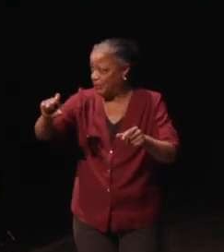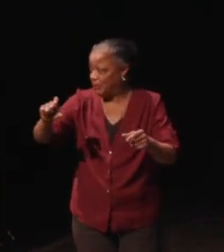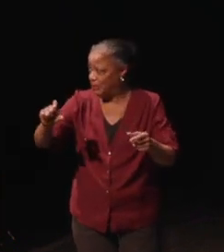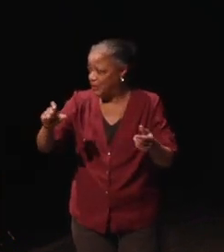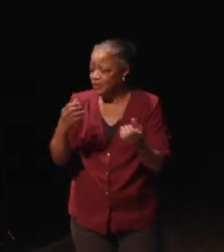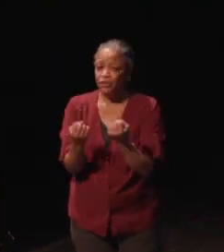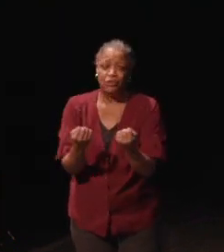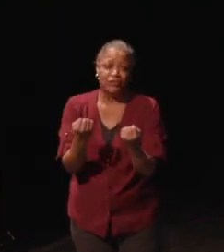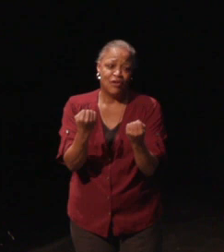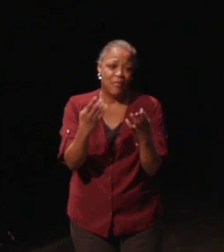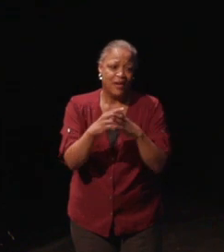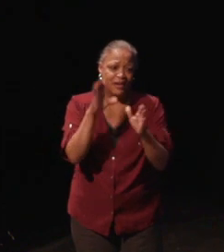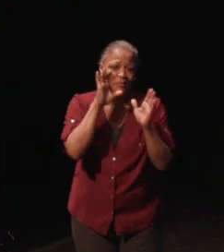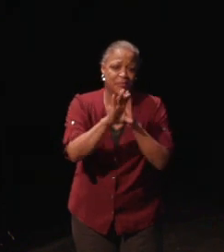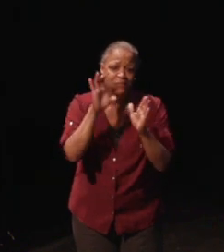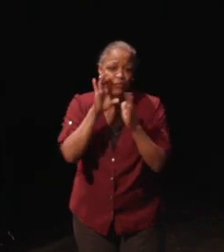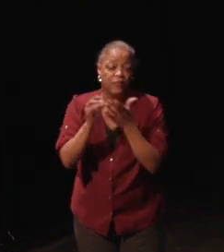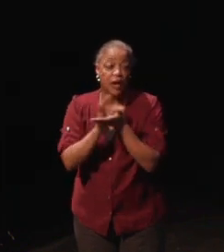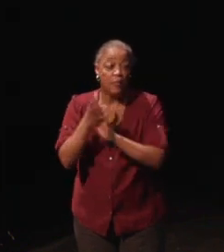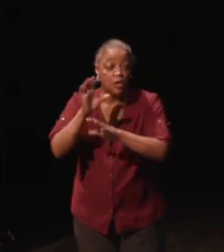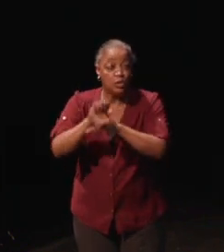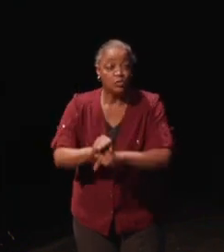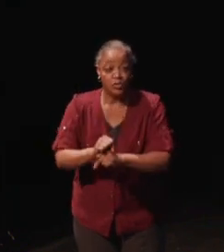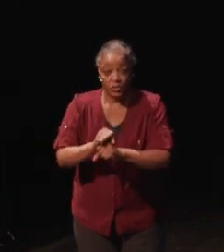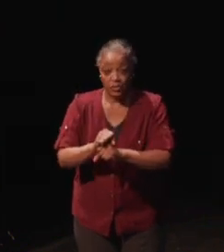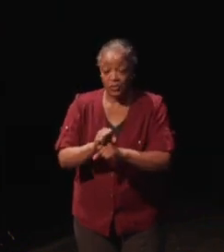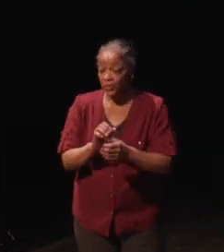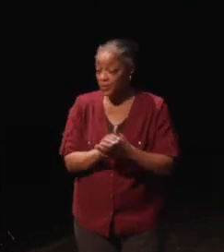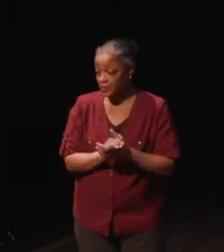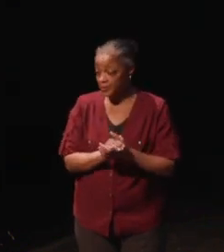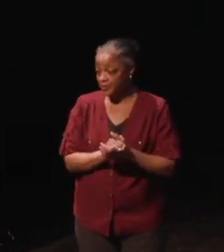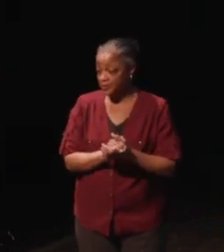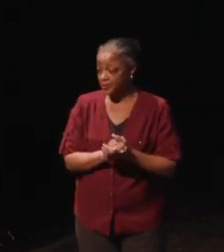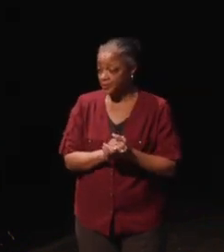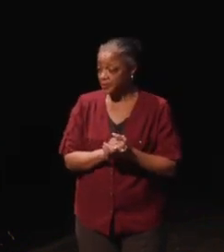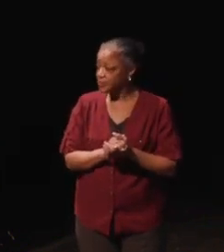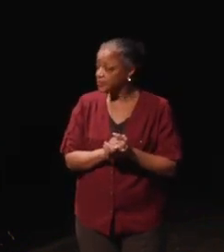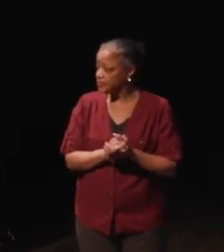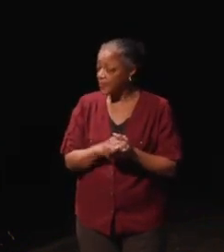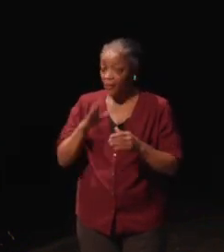there's just so many that we've gotten used to and not very commonly used. And this is great.